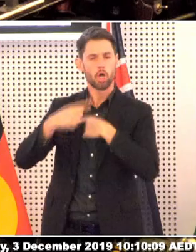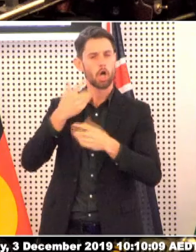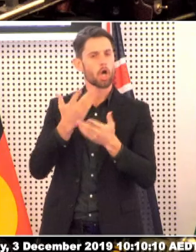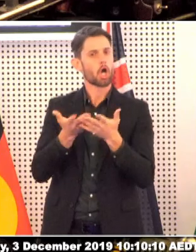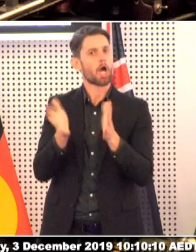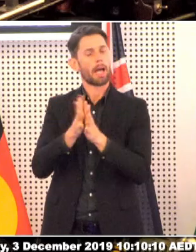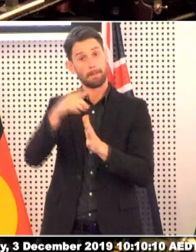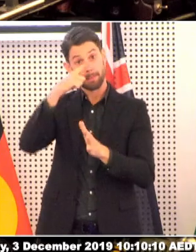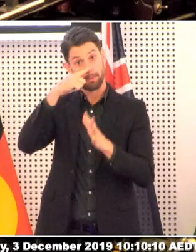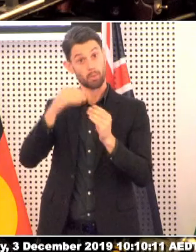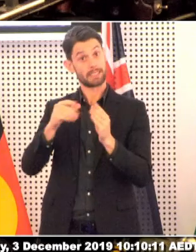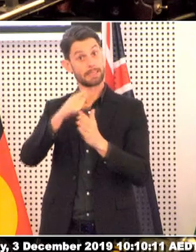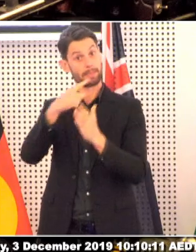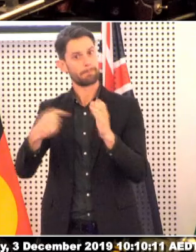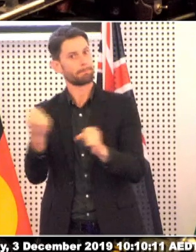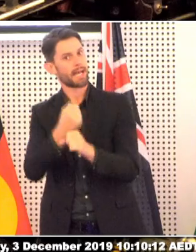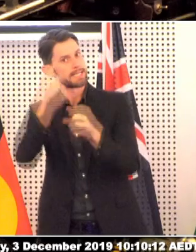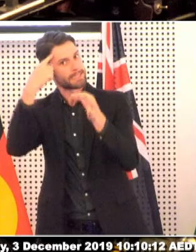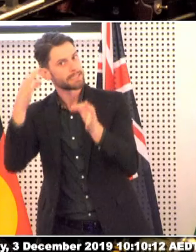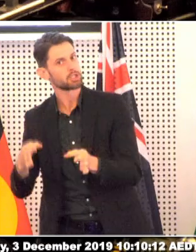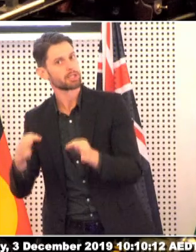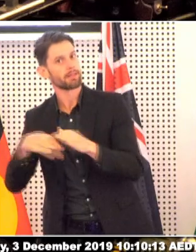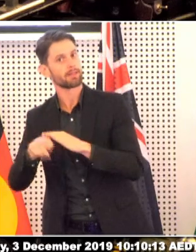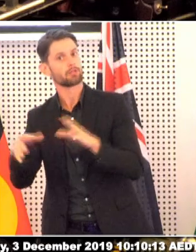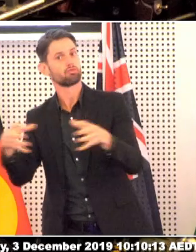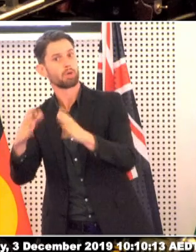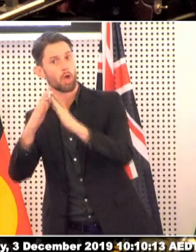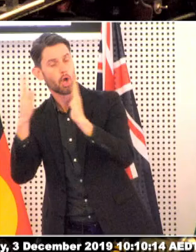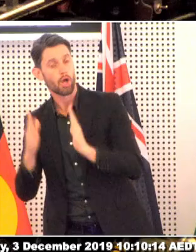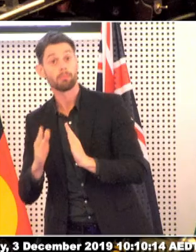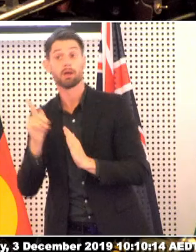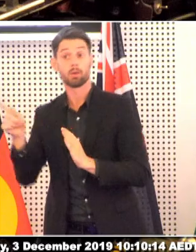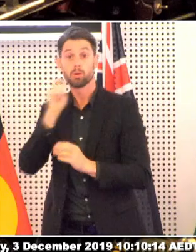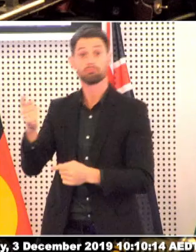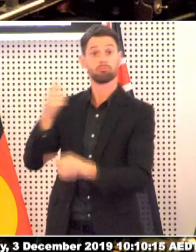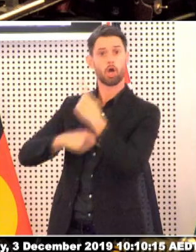Her evidence will examine her role and powers, and provide us with an overview of